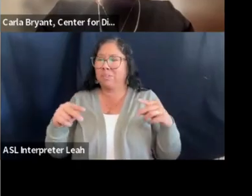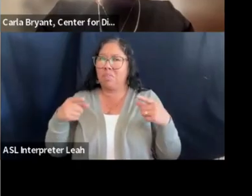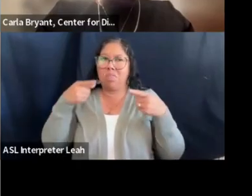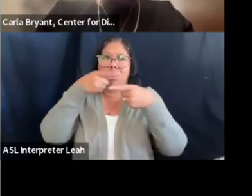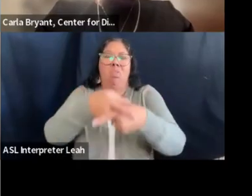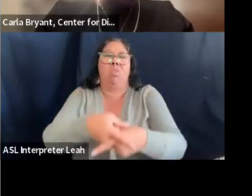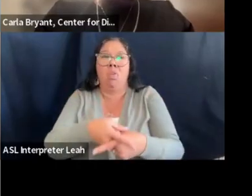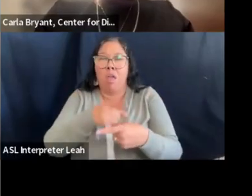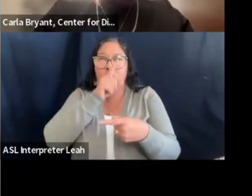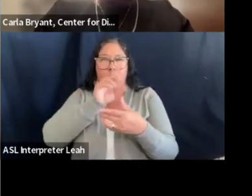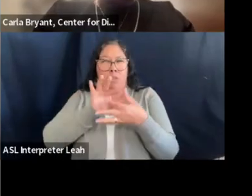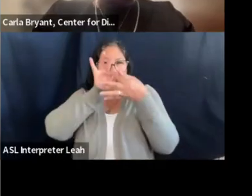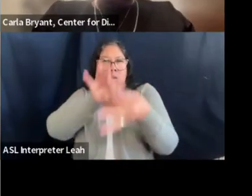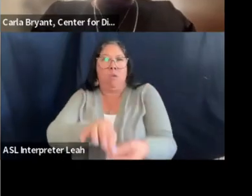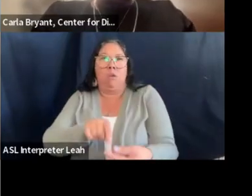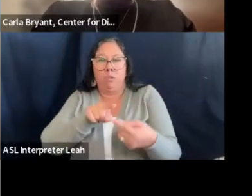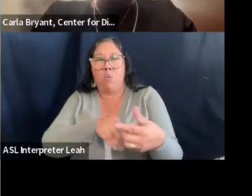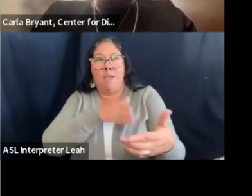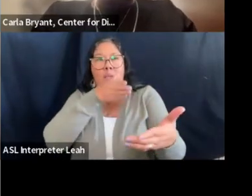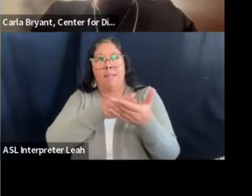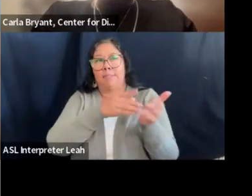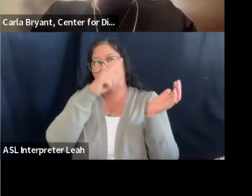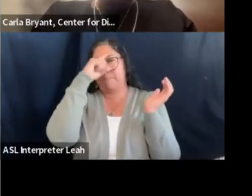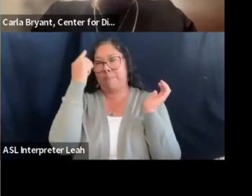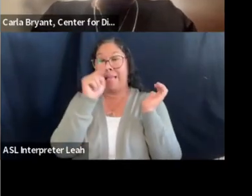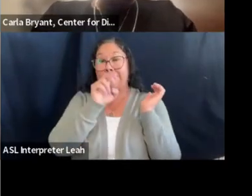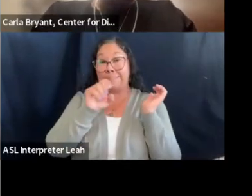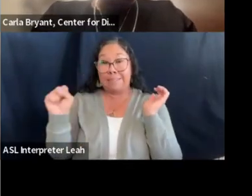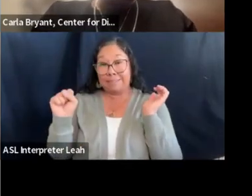I completely agree that anti-blackness is at the root of a lot of we see. And when you